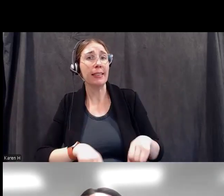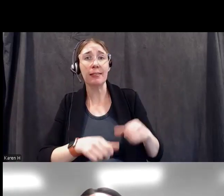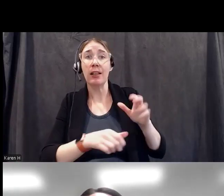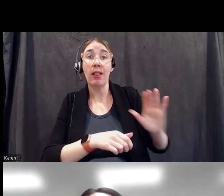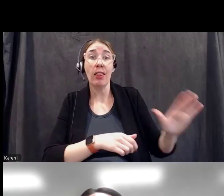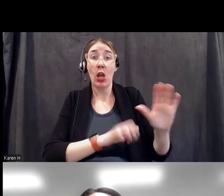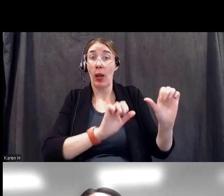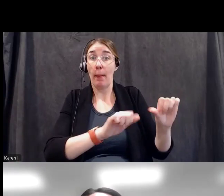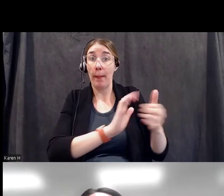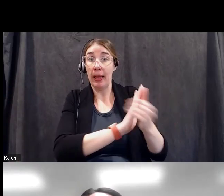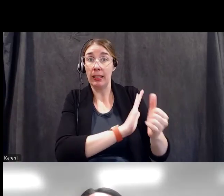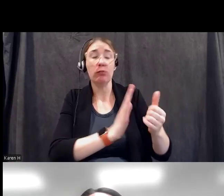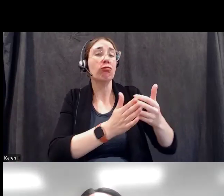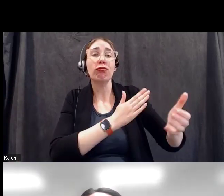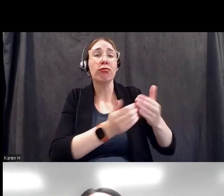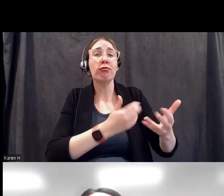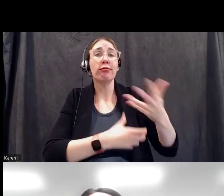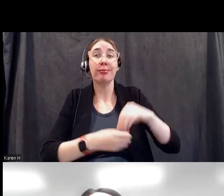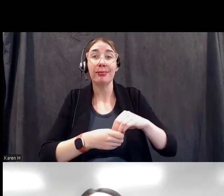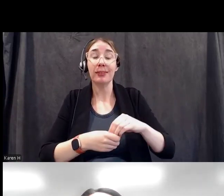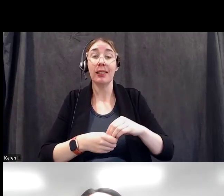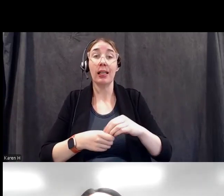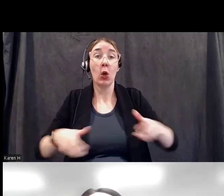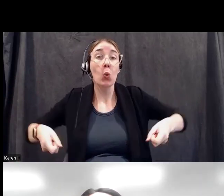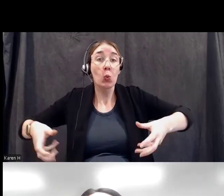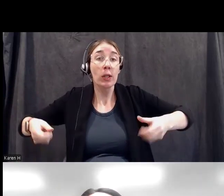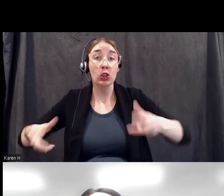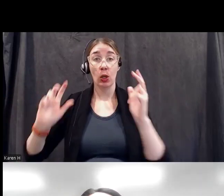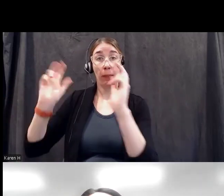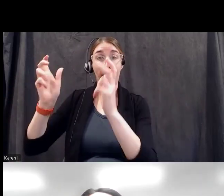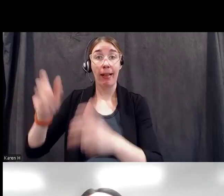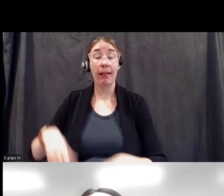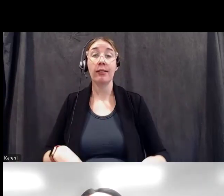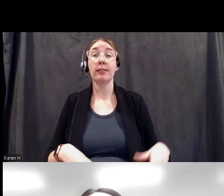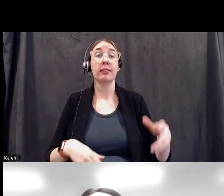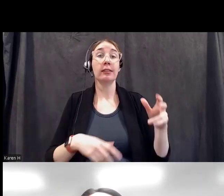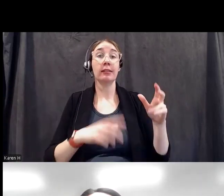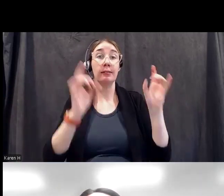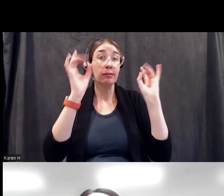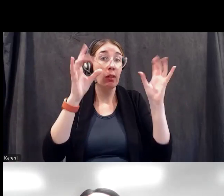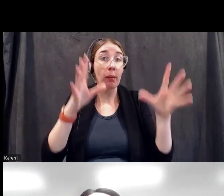So from adaptive sport like wheelchair basketball, volleyball to outdoor activities such as hiking,